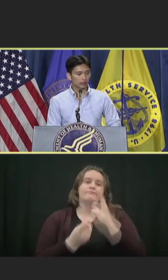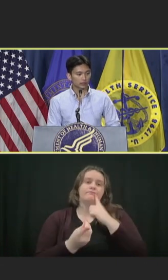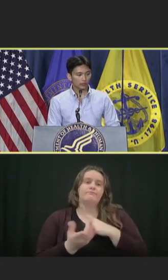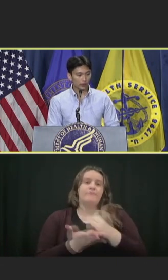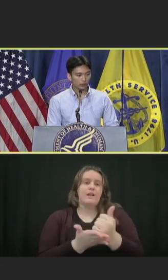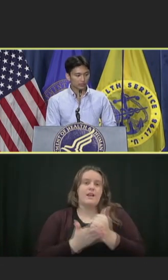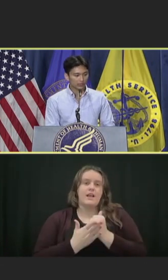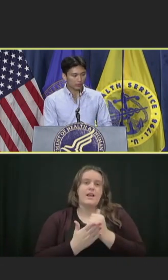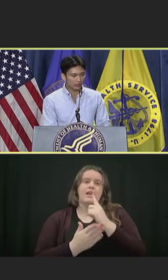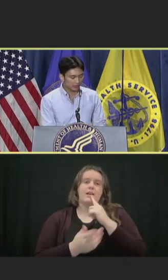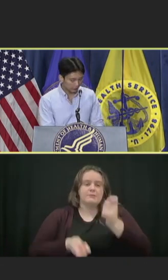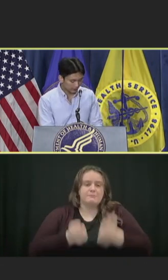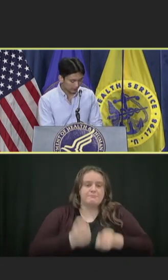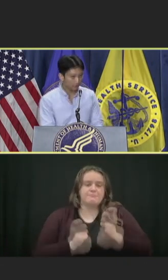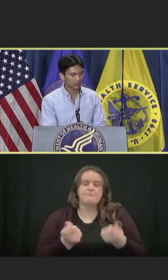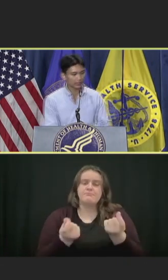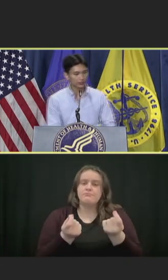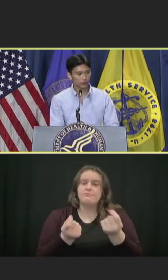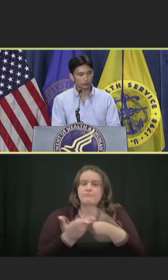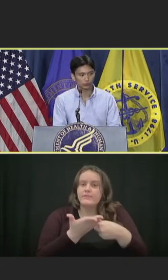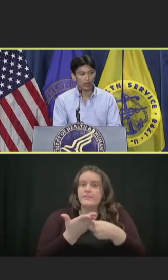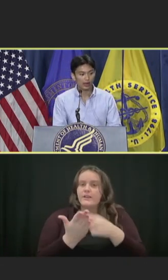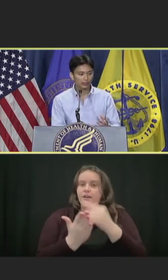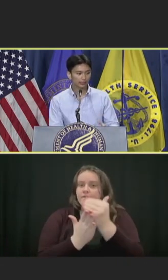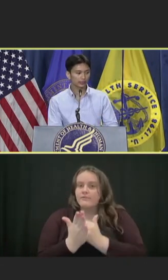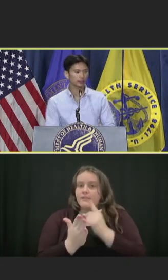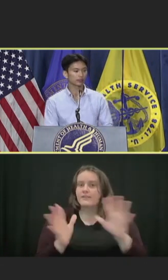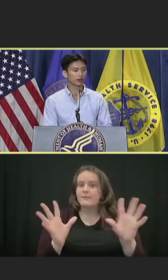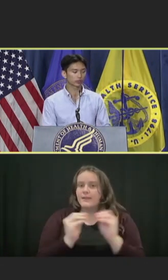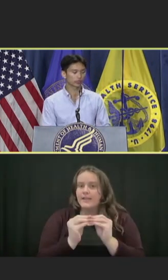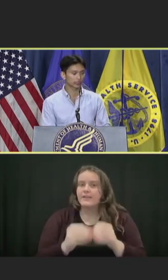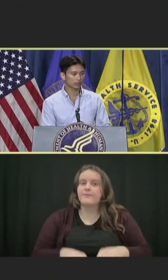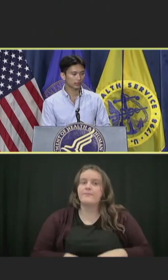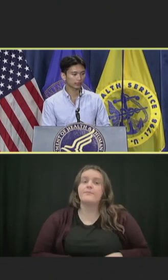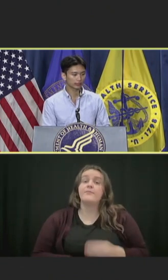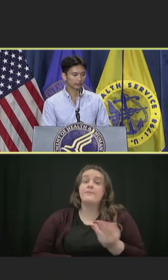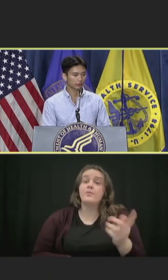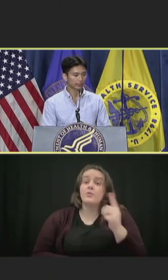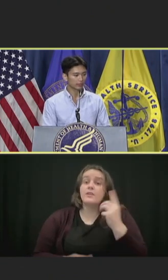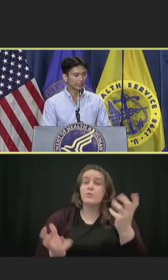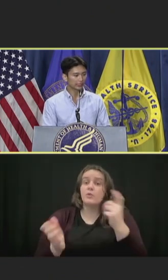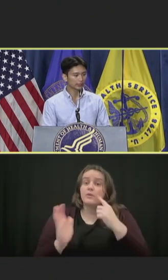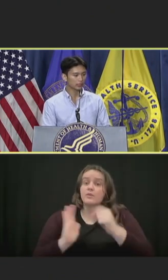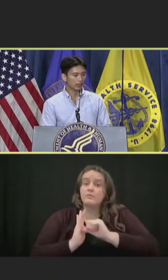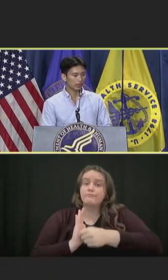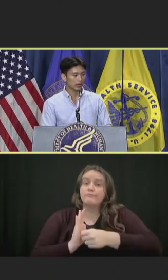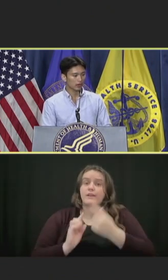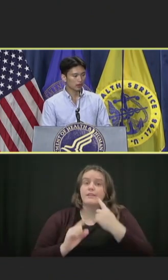So, some of the things that we'd like to highlight that were discussed at this full day meeting,